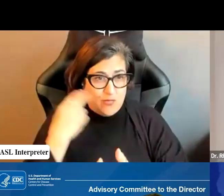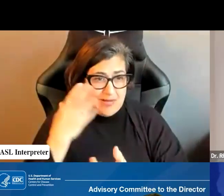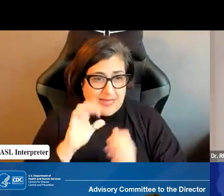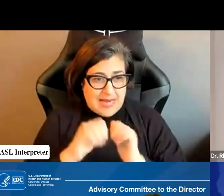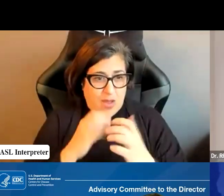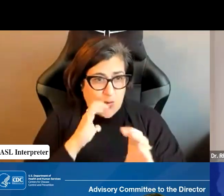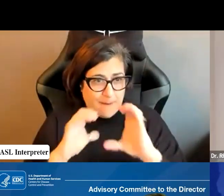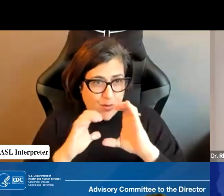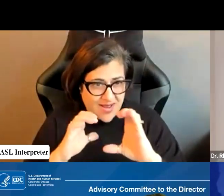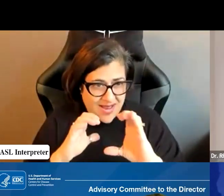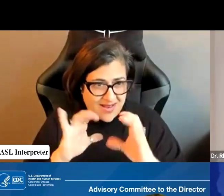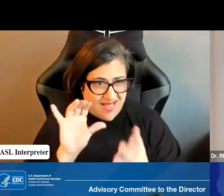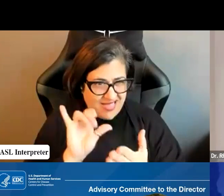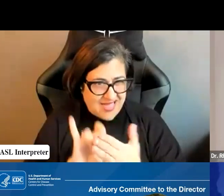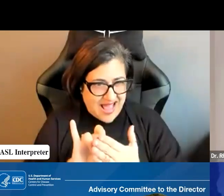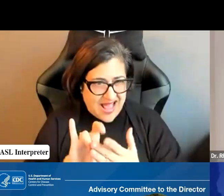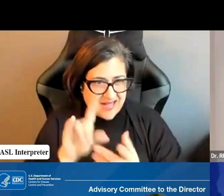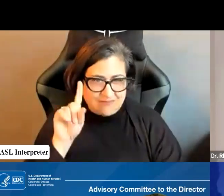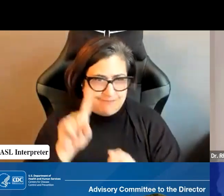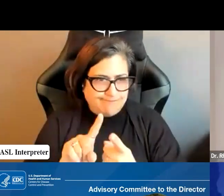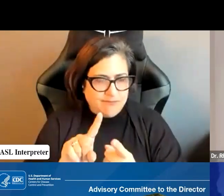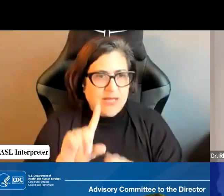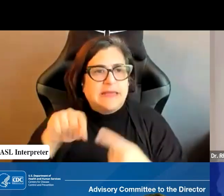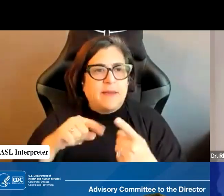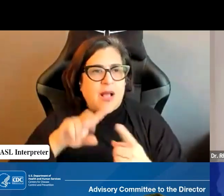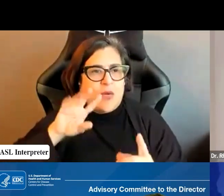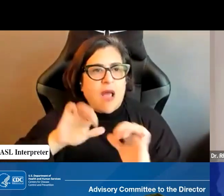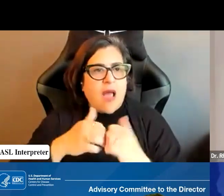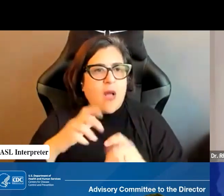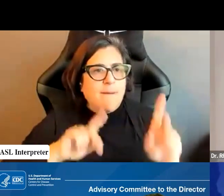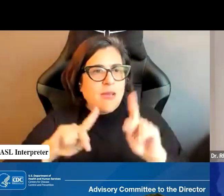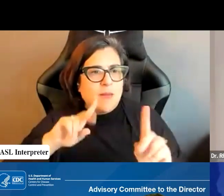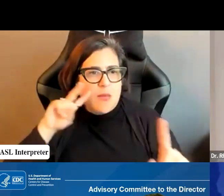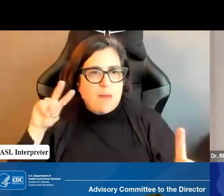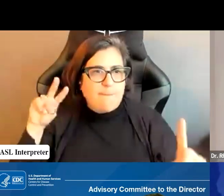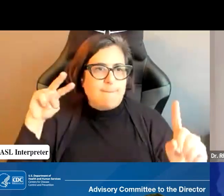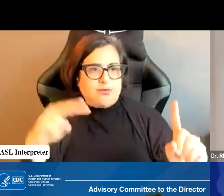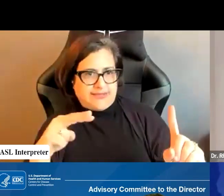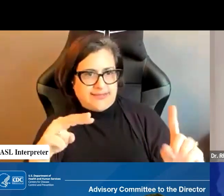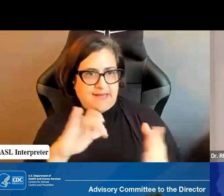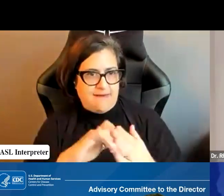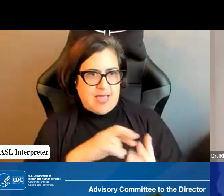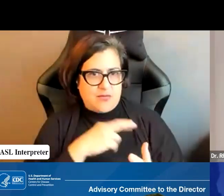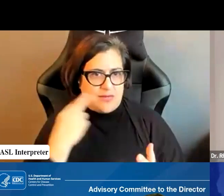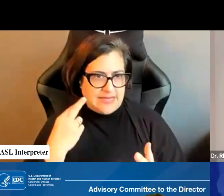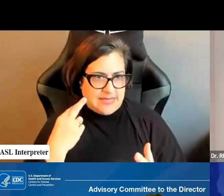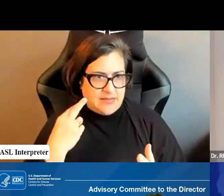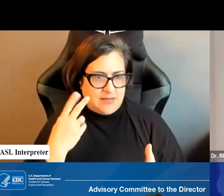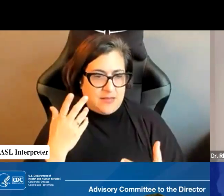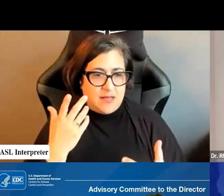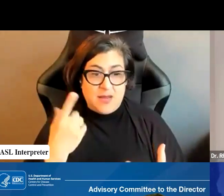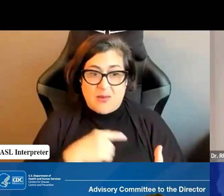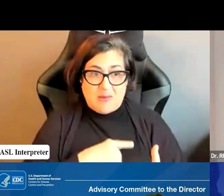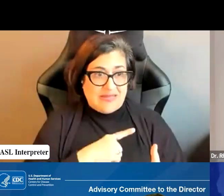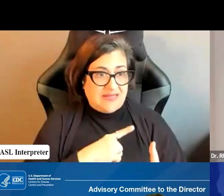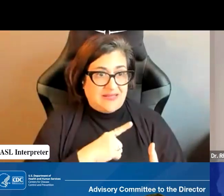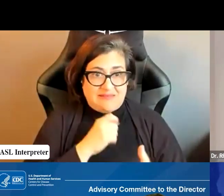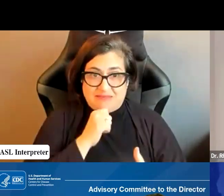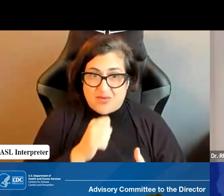It's all about risk perception, and we don't always know enough because the challenges